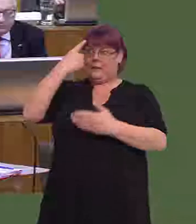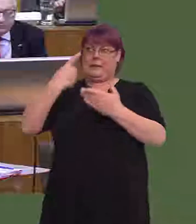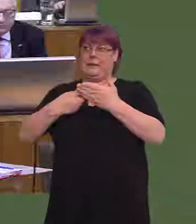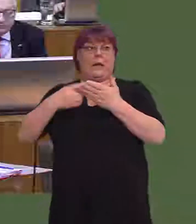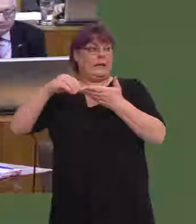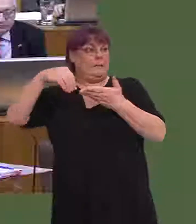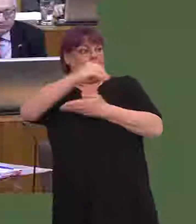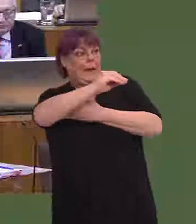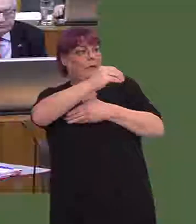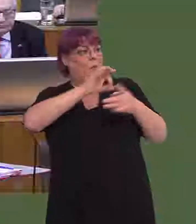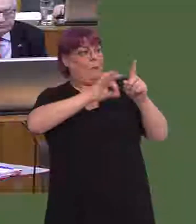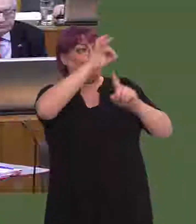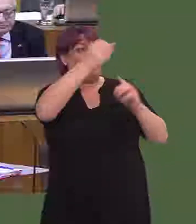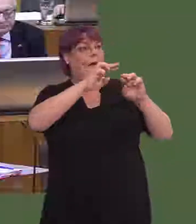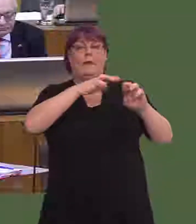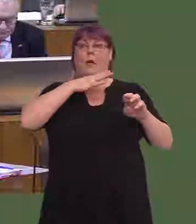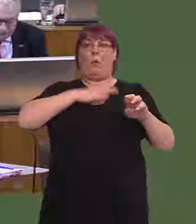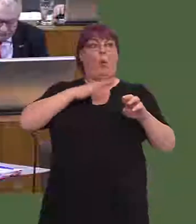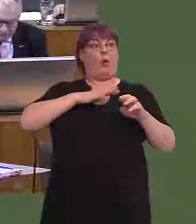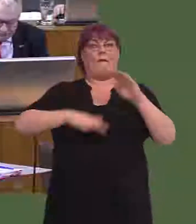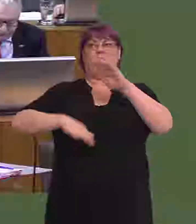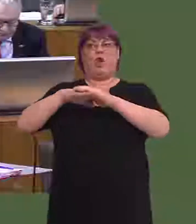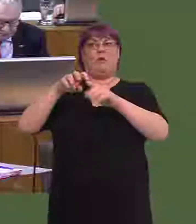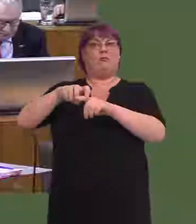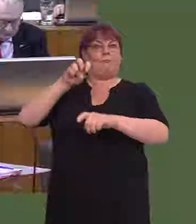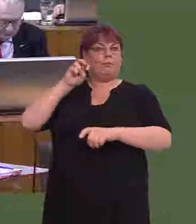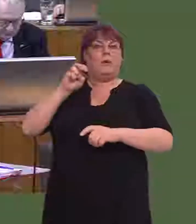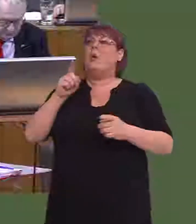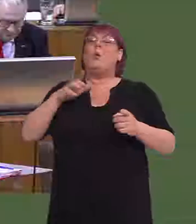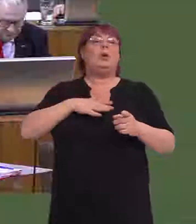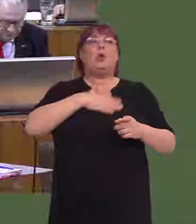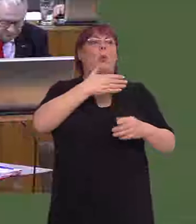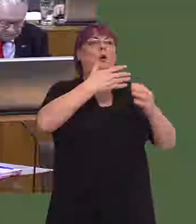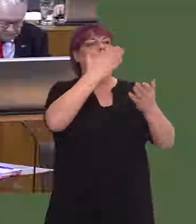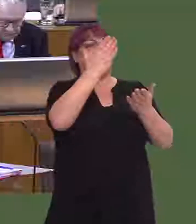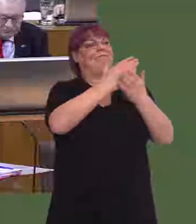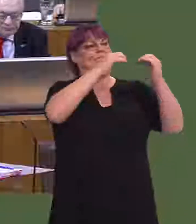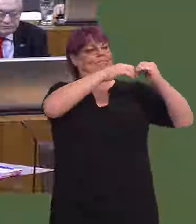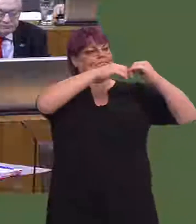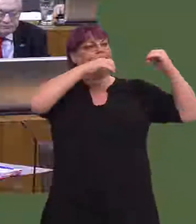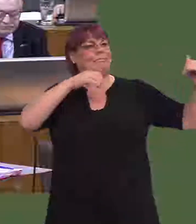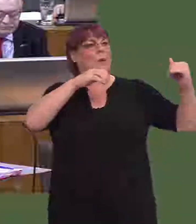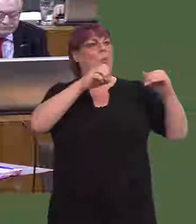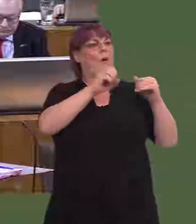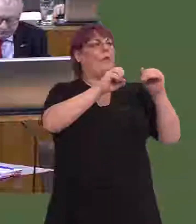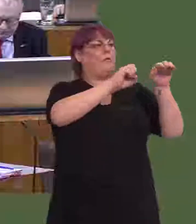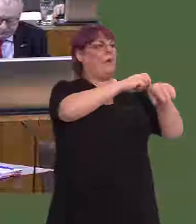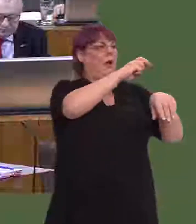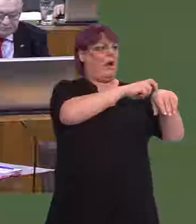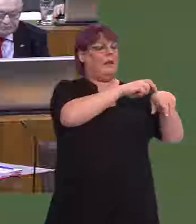However, it's right to say that nobody argues for there to be a hard border between the UK and the Republic of Ireland, and we expect the UK Government to deliver that.